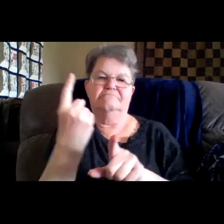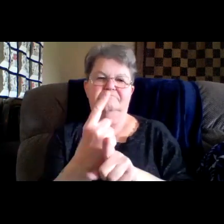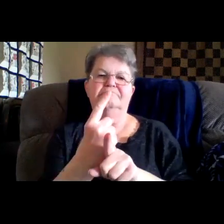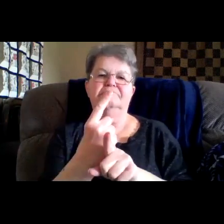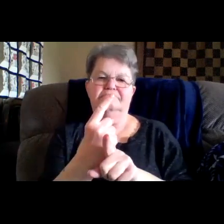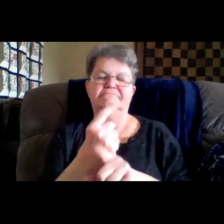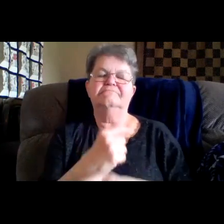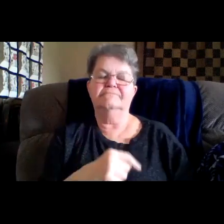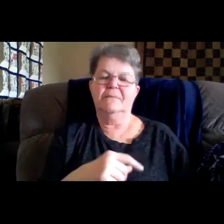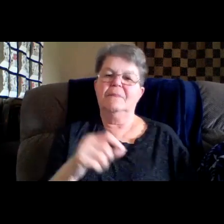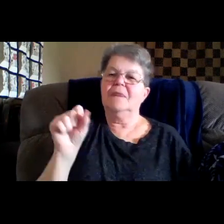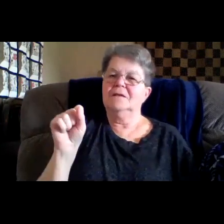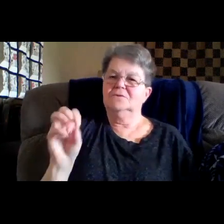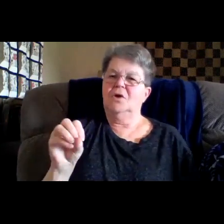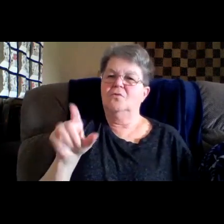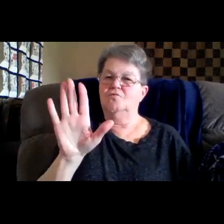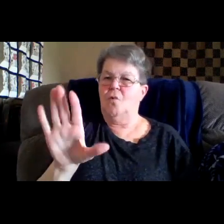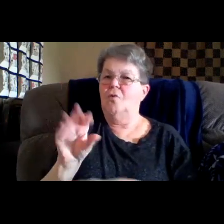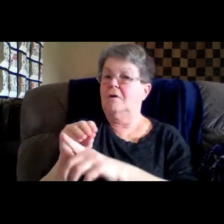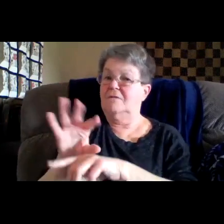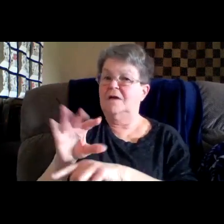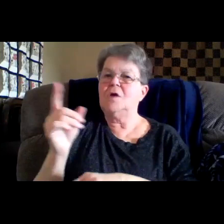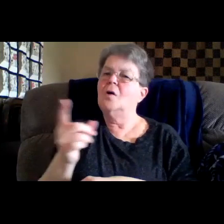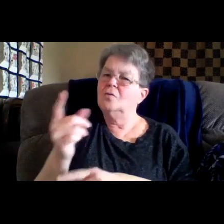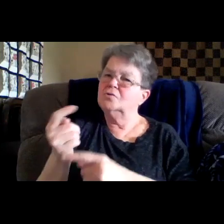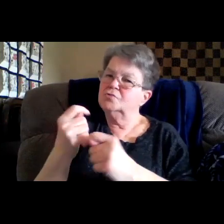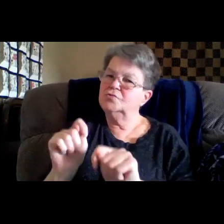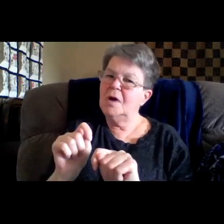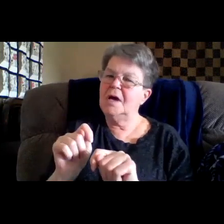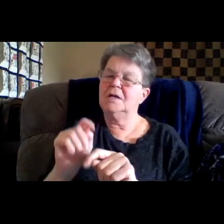[Tina] Right. And so your advice would be always try and put yourselves